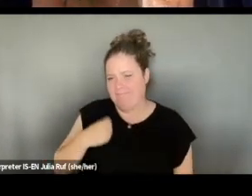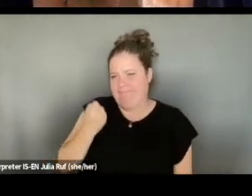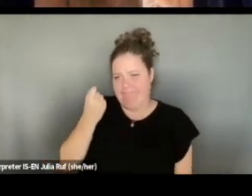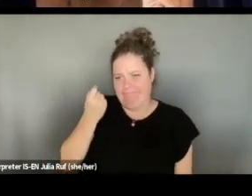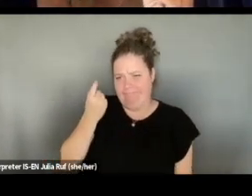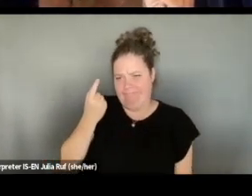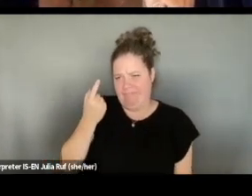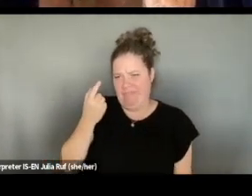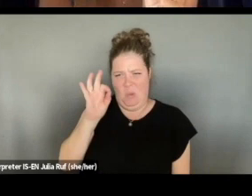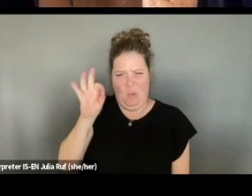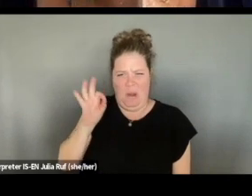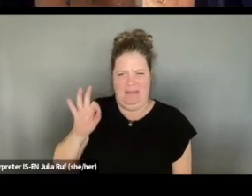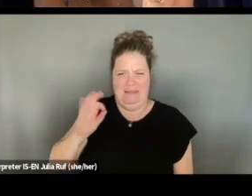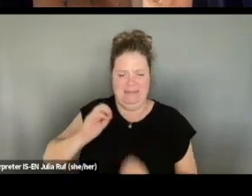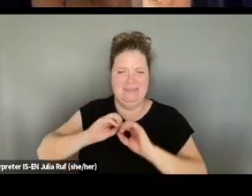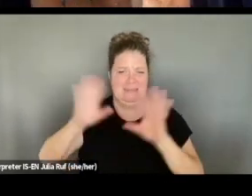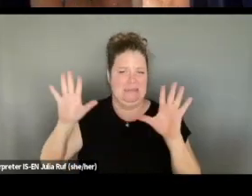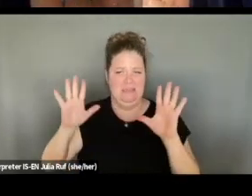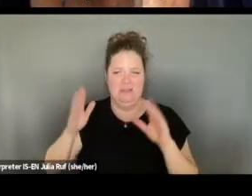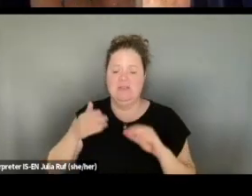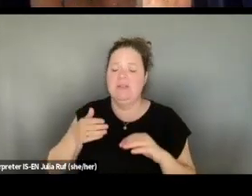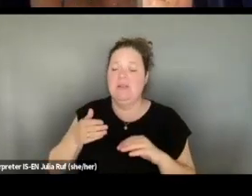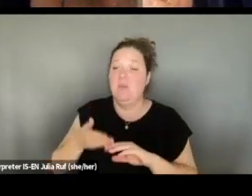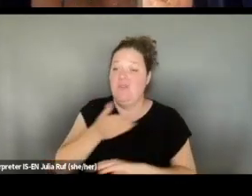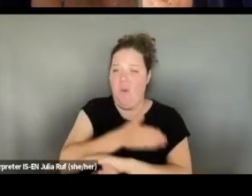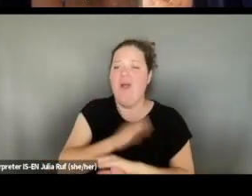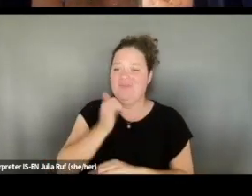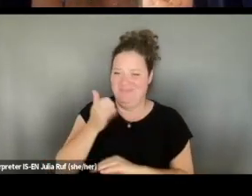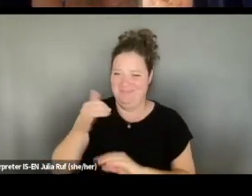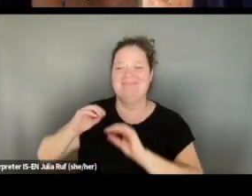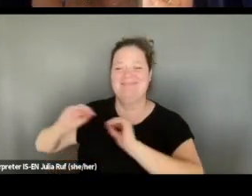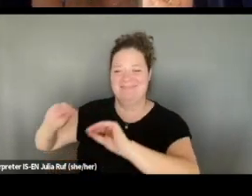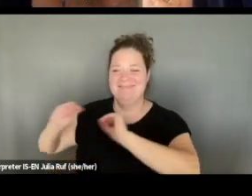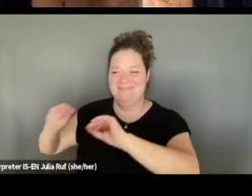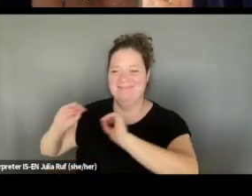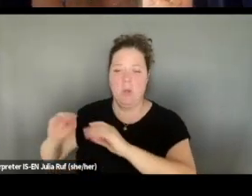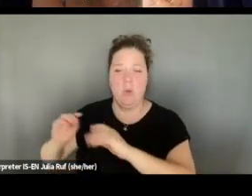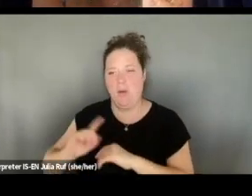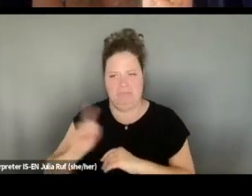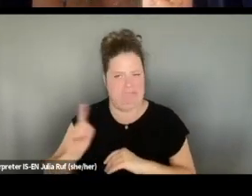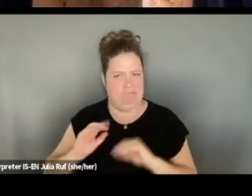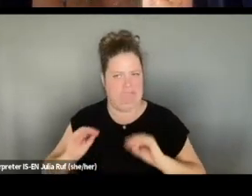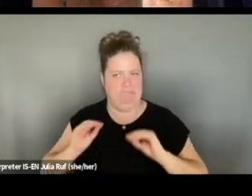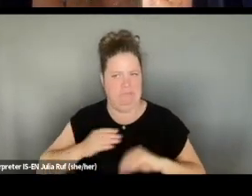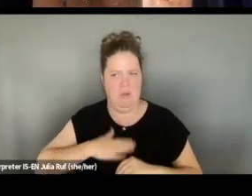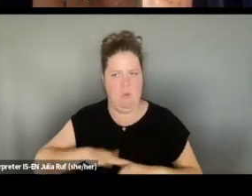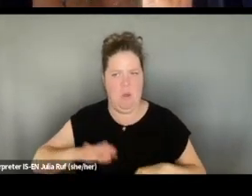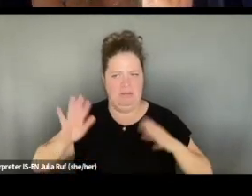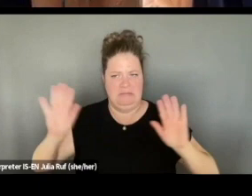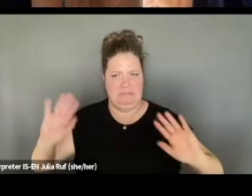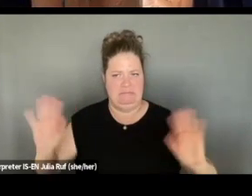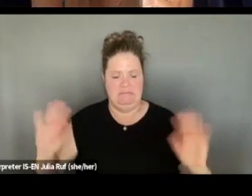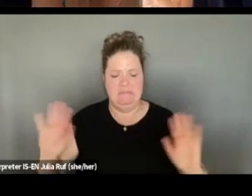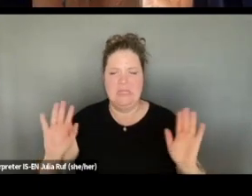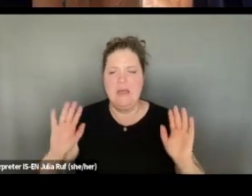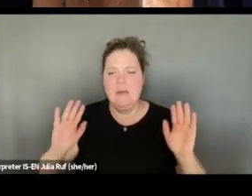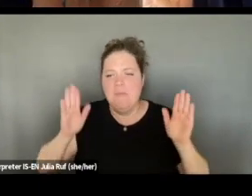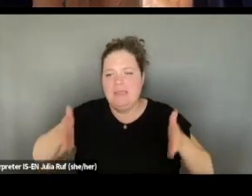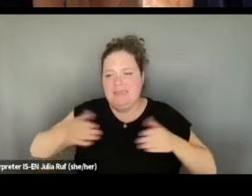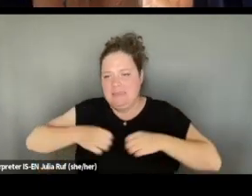again, very clear why. You need to look at it before you can say yes or no for sure. So,